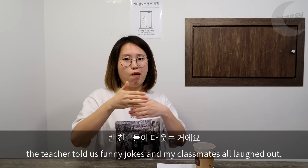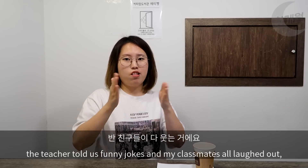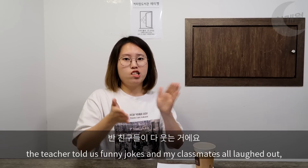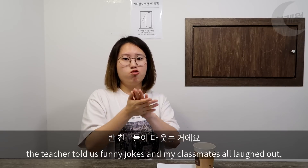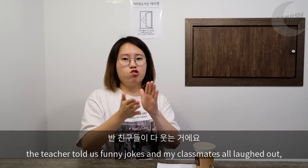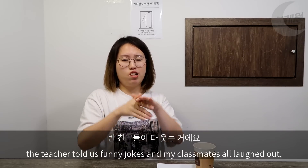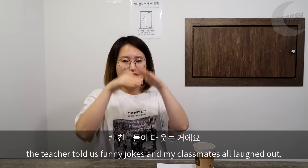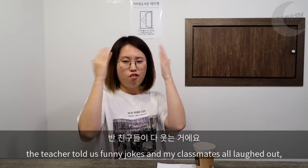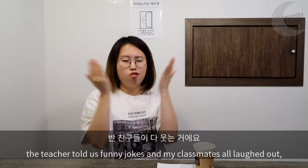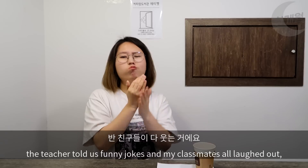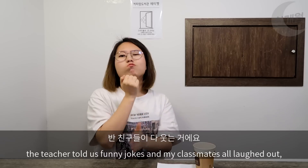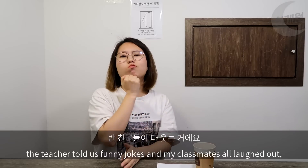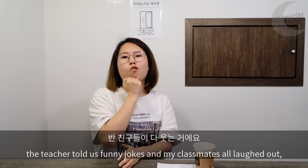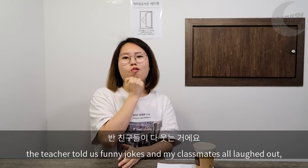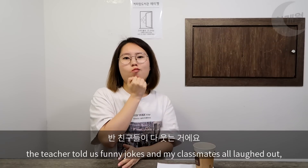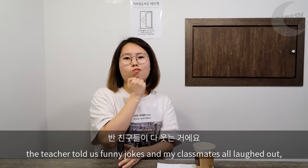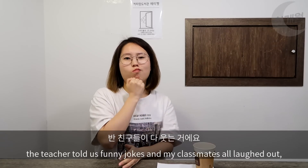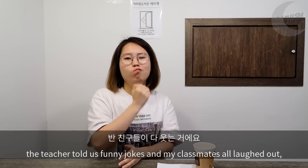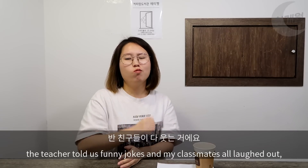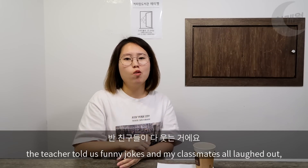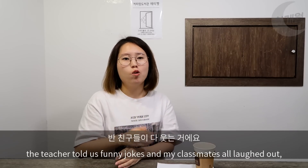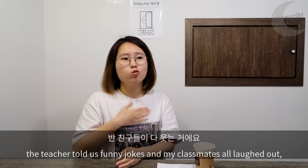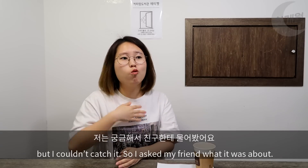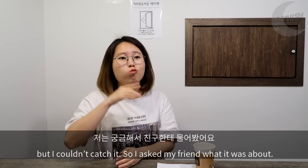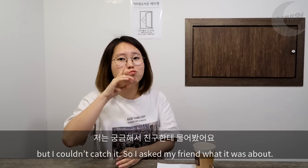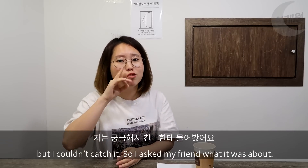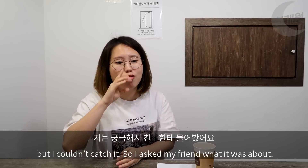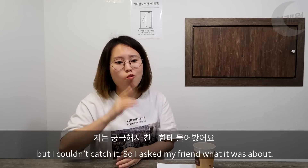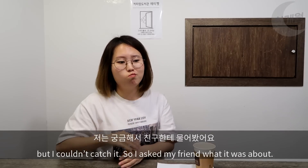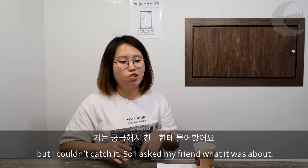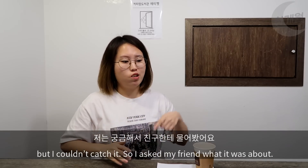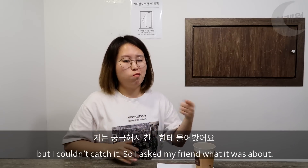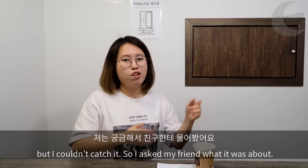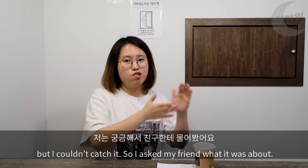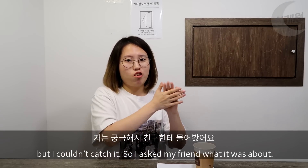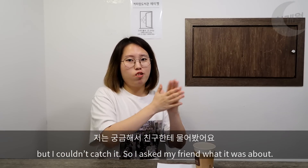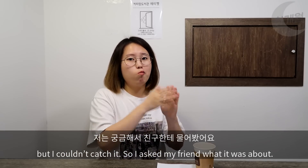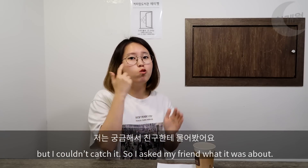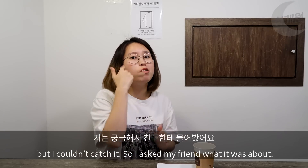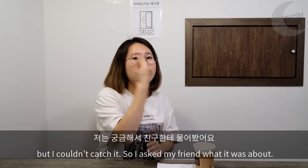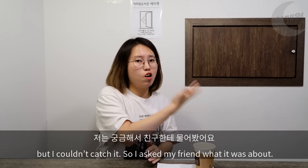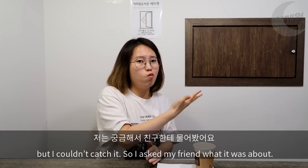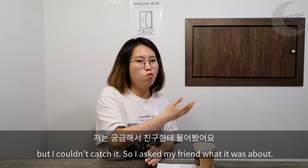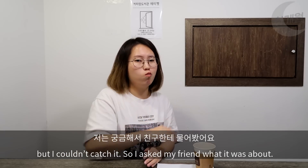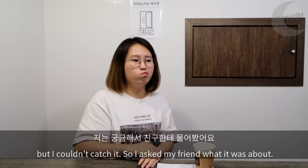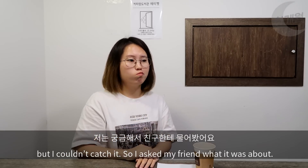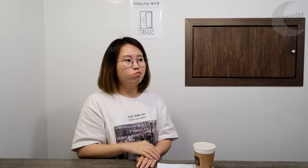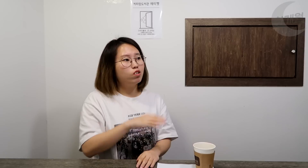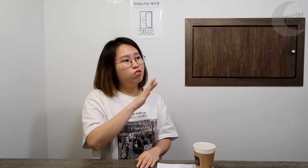the teacher told us funny jokes and my classmates all laughed out, but I couldn’t catch it. So I asked my friend what it was about.